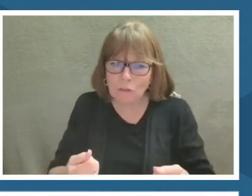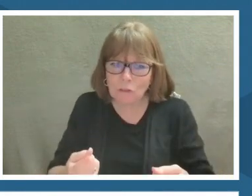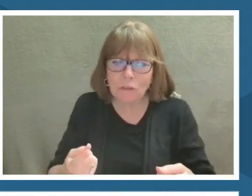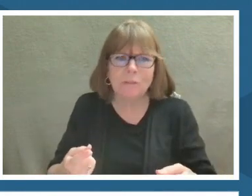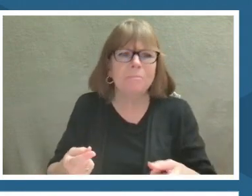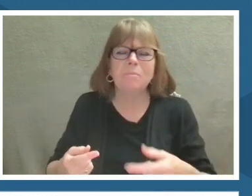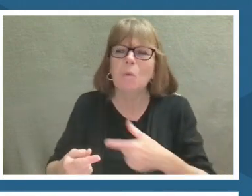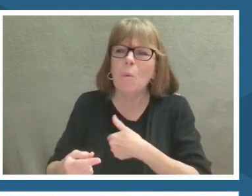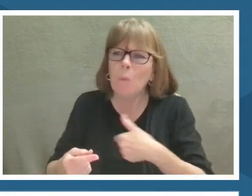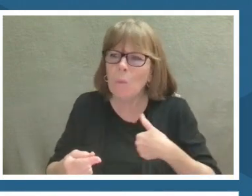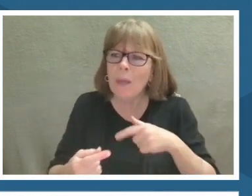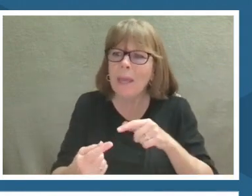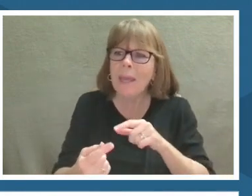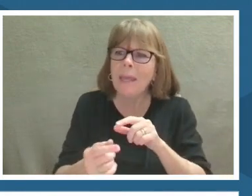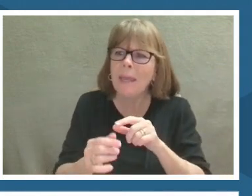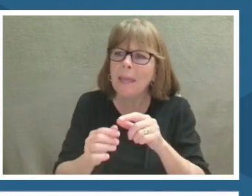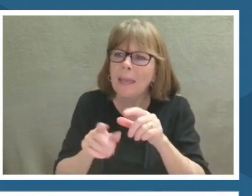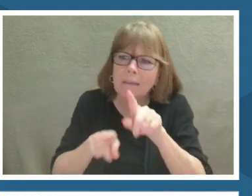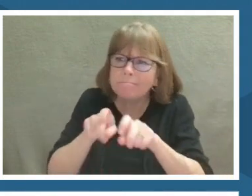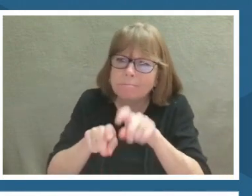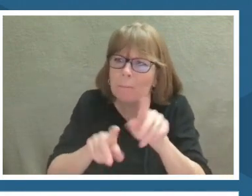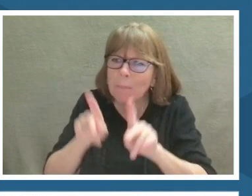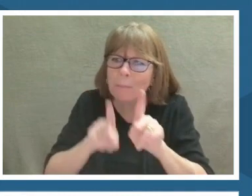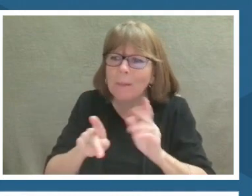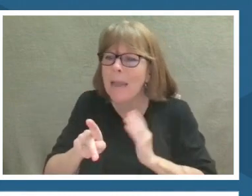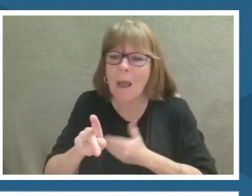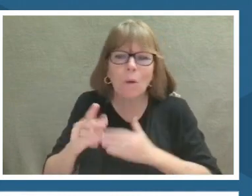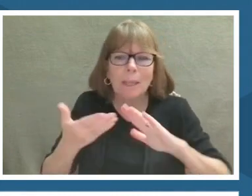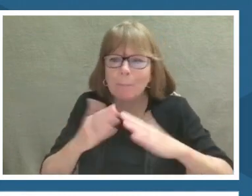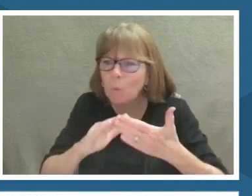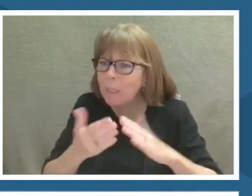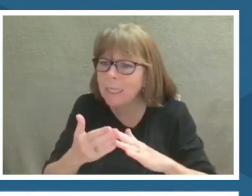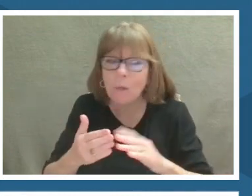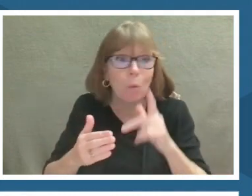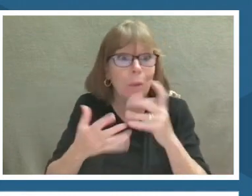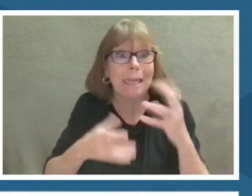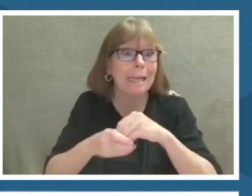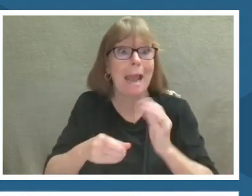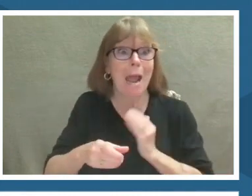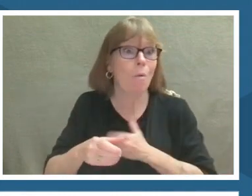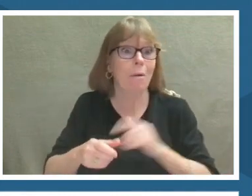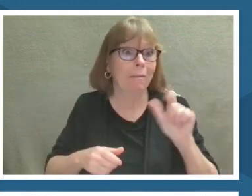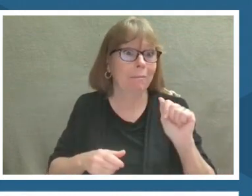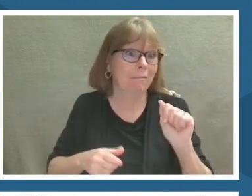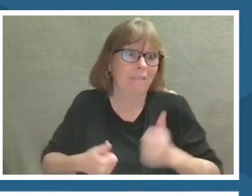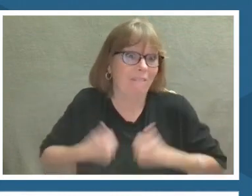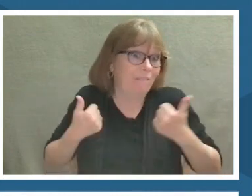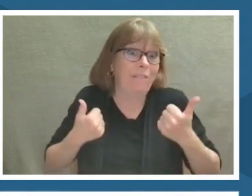our lives uh whether it's our grandmother who likes to sew things or